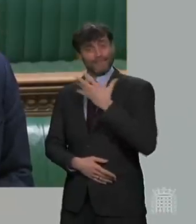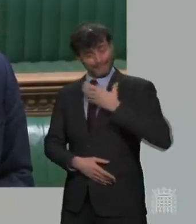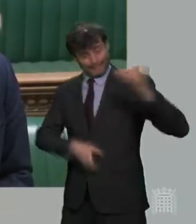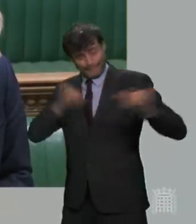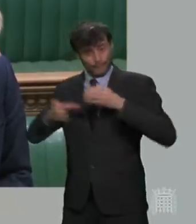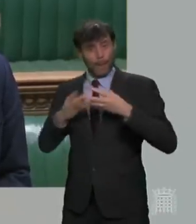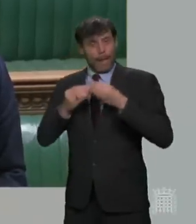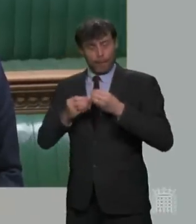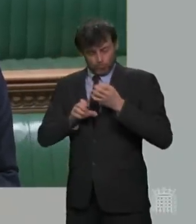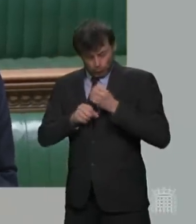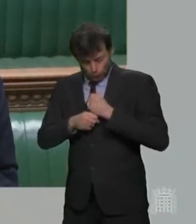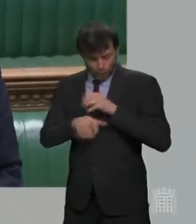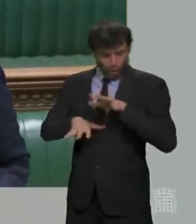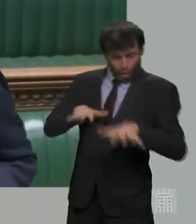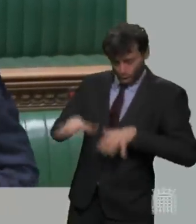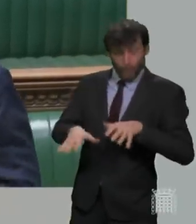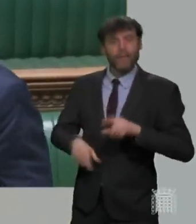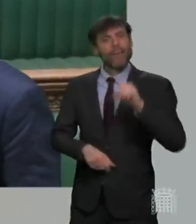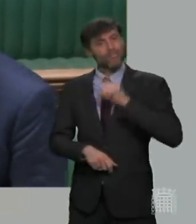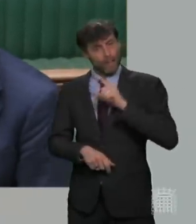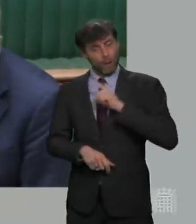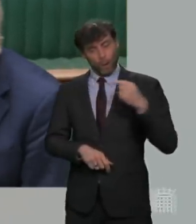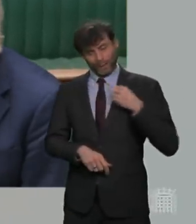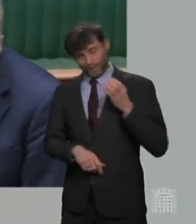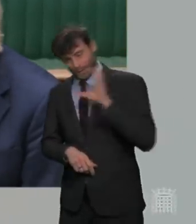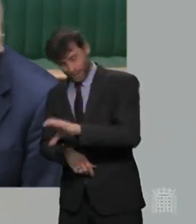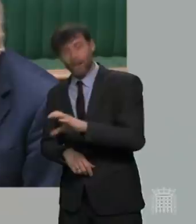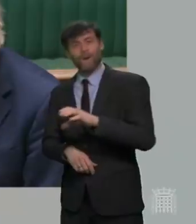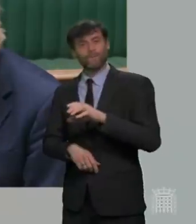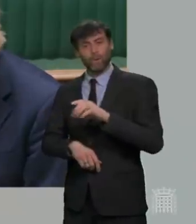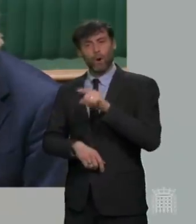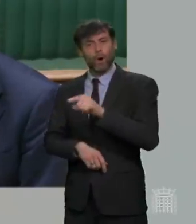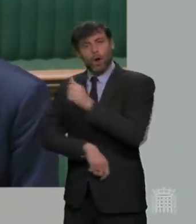£5,000 in bursaries for nurses and another £3,000 to help with the particular costs